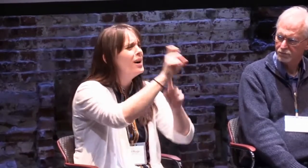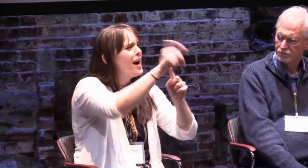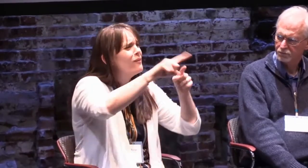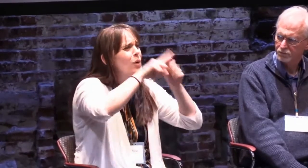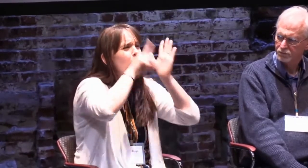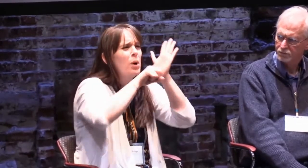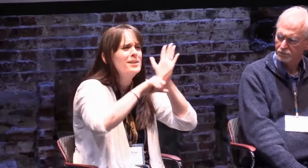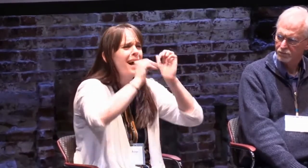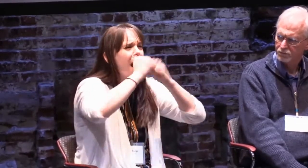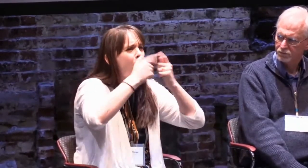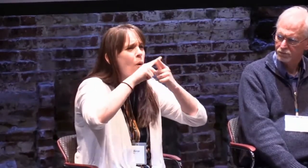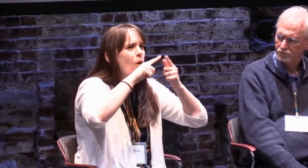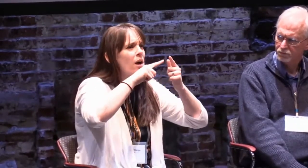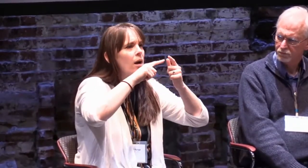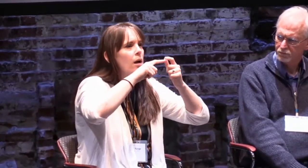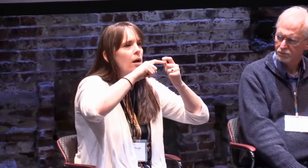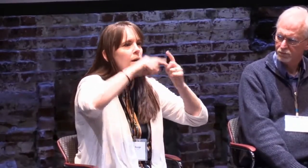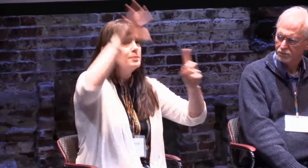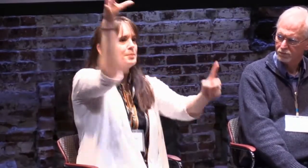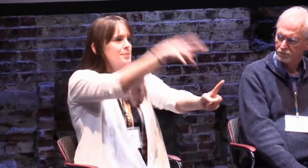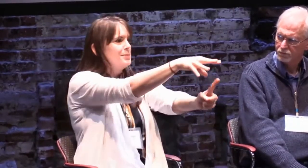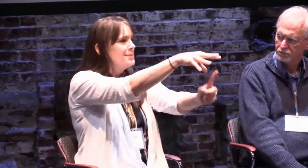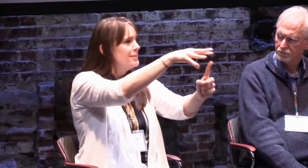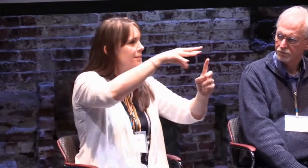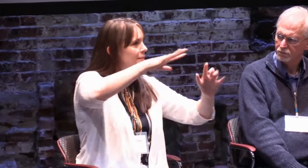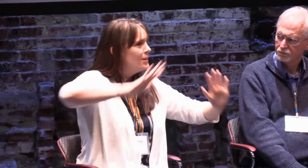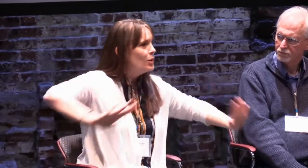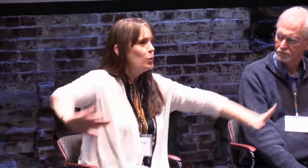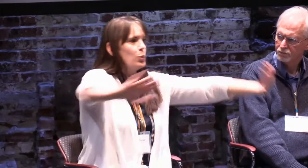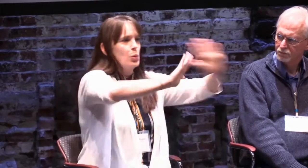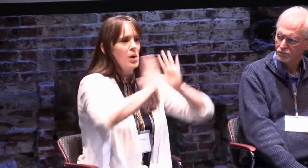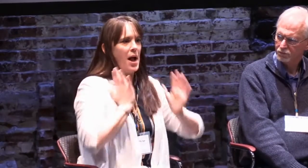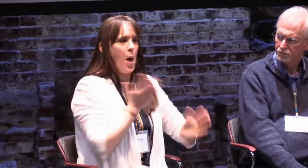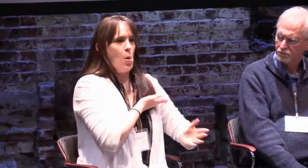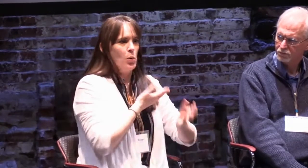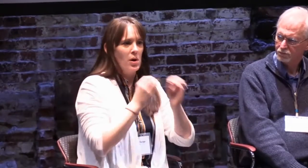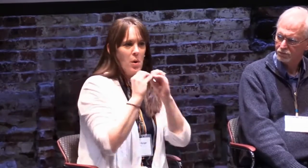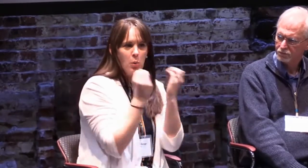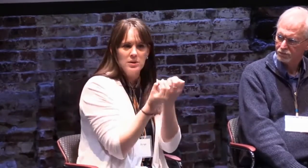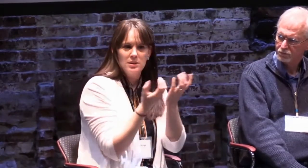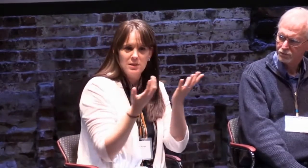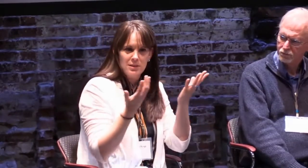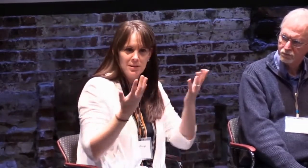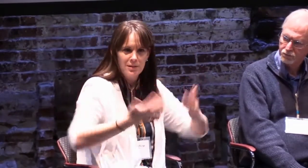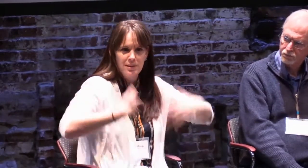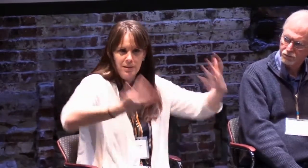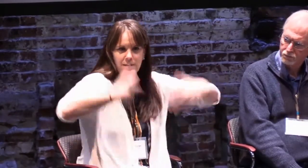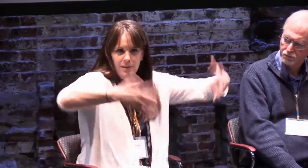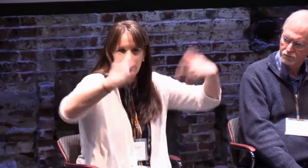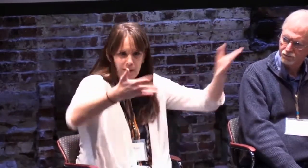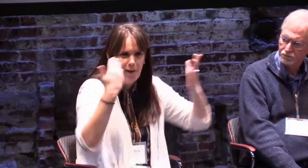It shouldn't be hard to find and put a spotlight on the great work that all of you are doing.